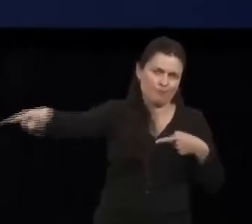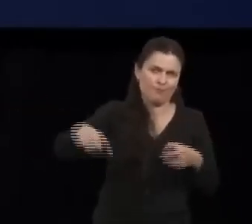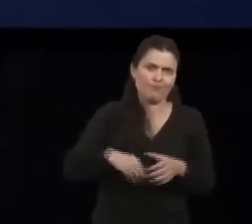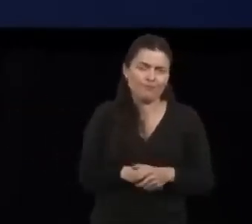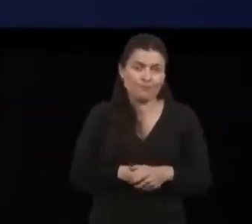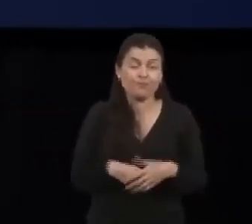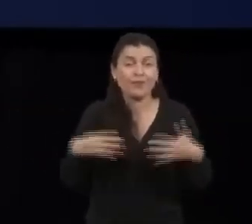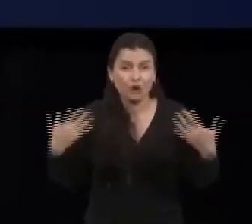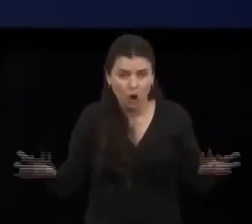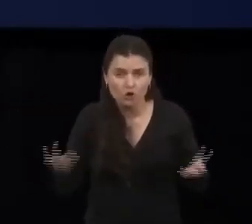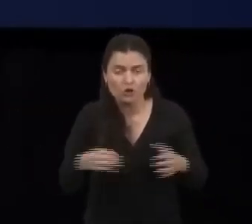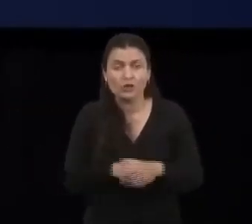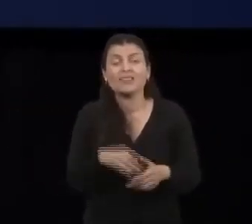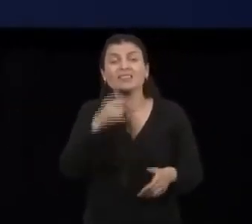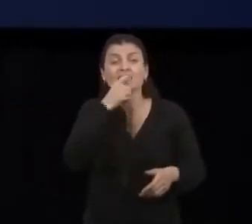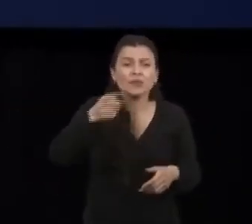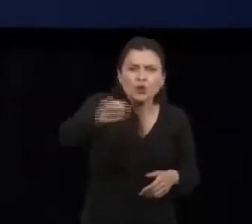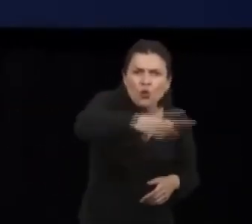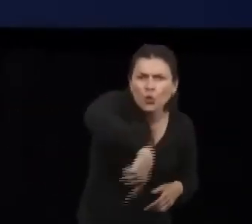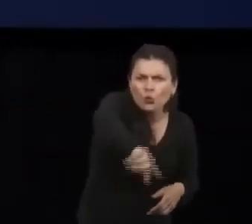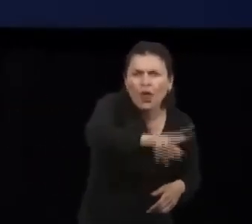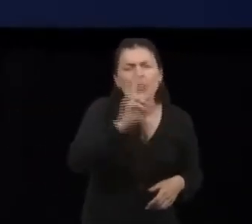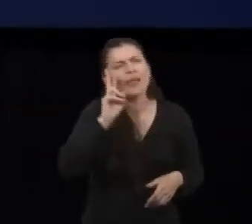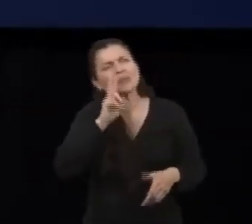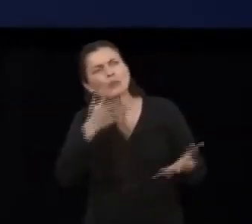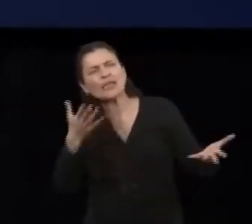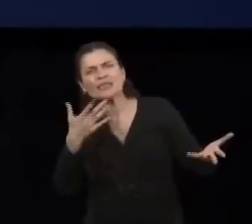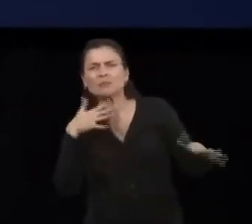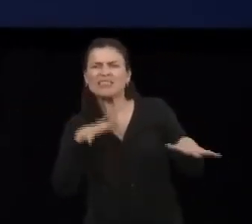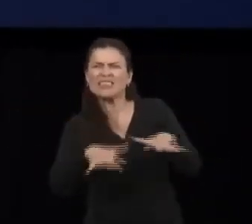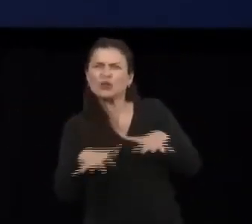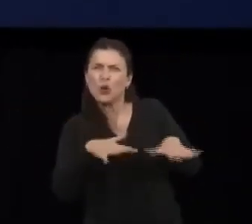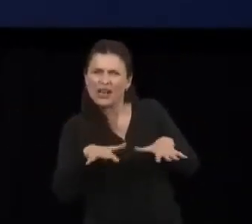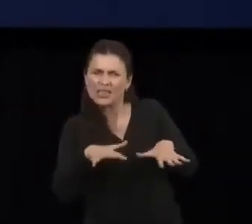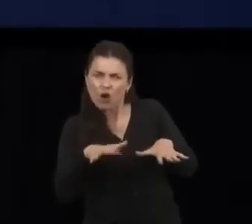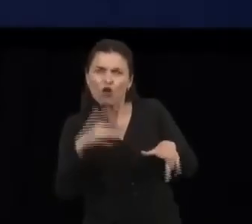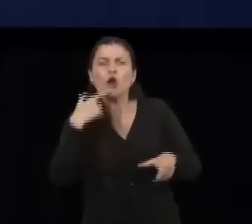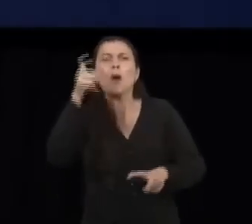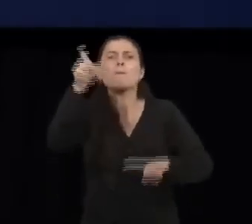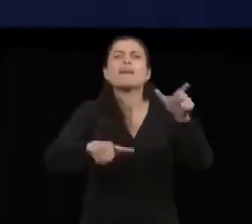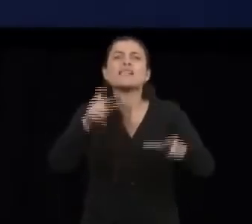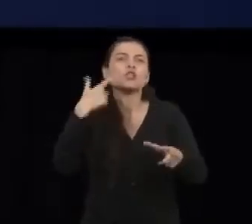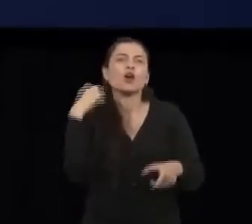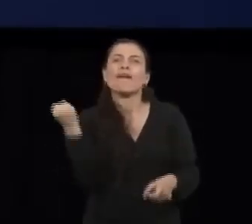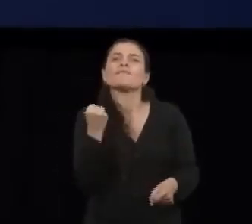Therefore, therefore, if you find that in front are the sodomites of capital,